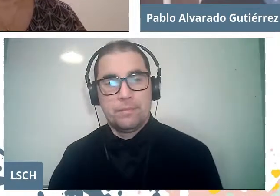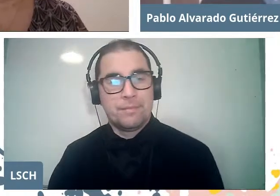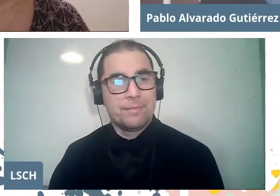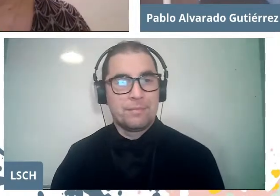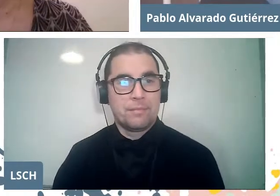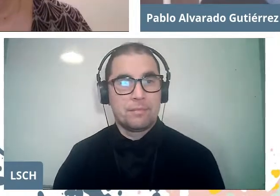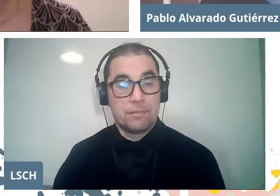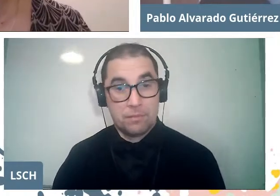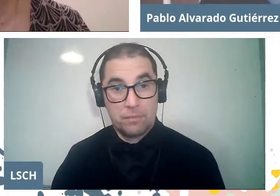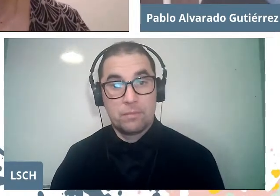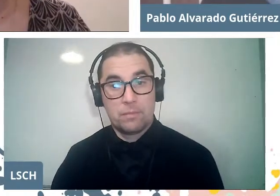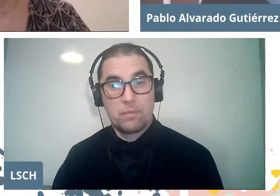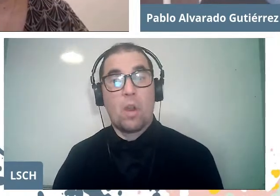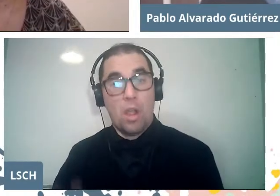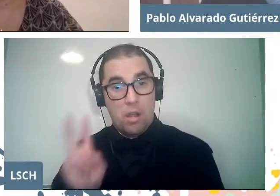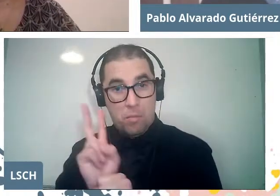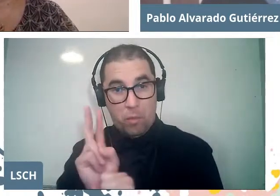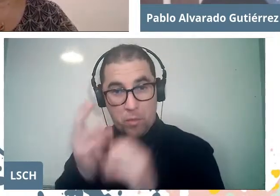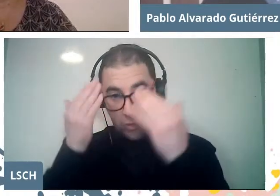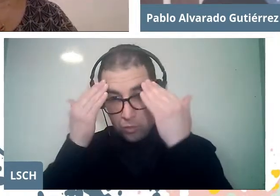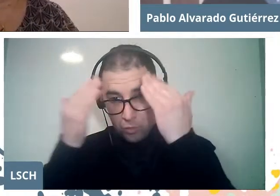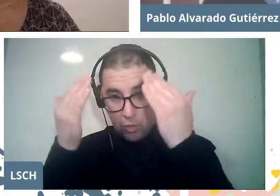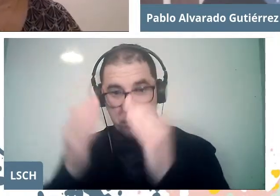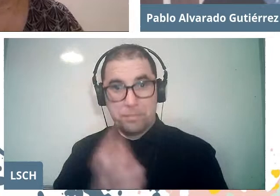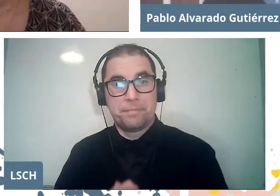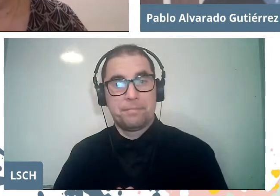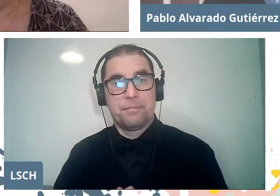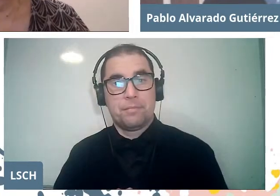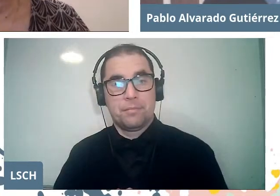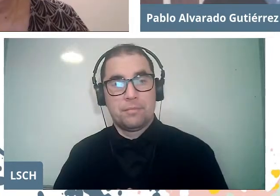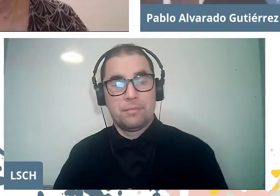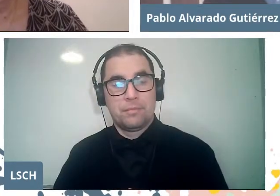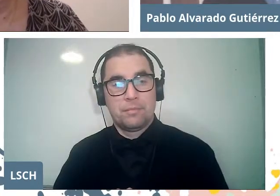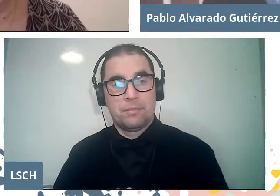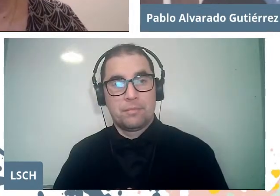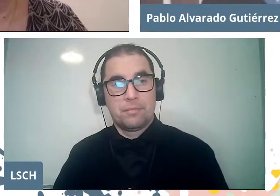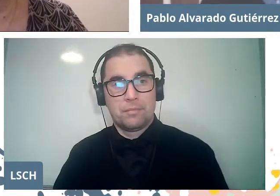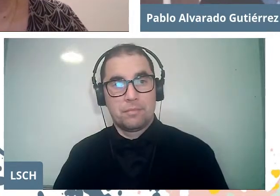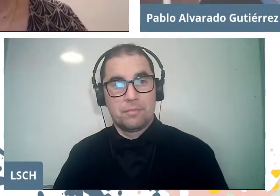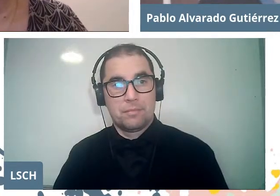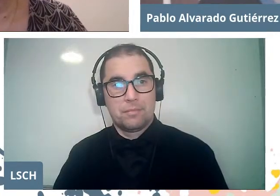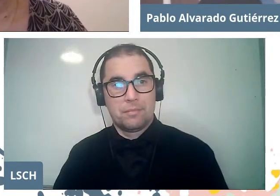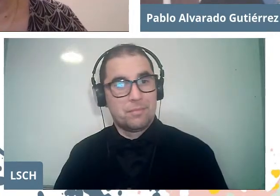Master, I throw a glove at you.